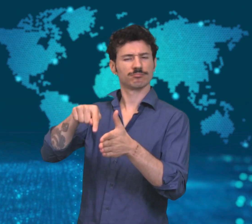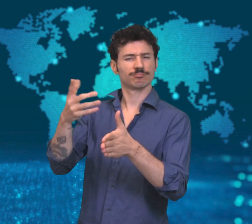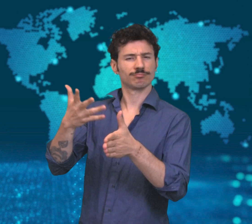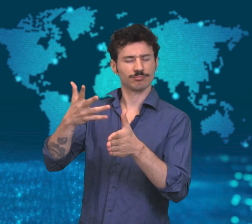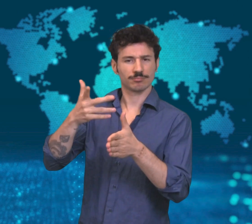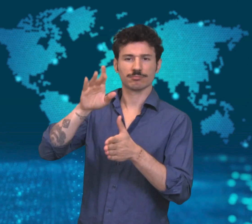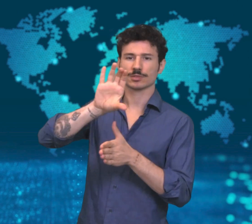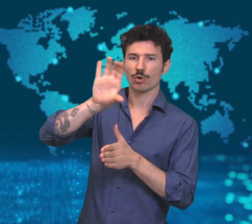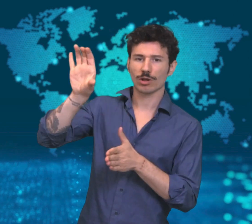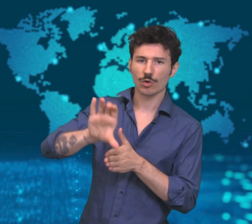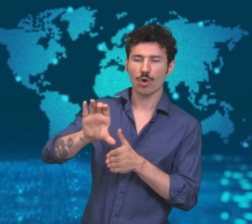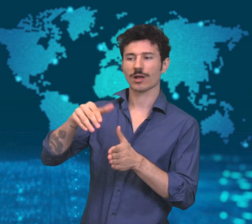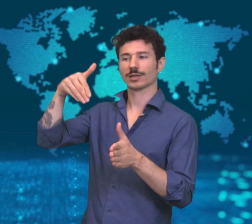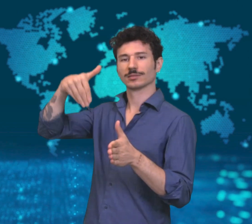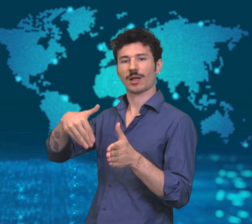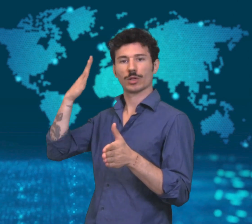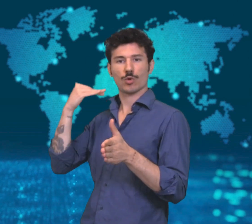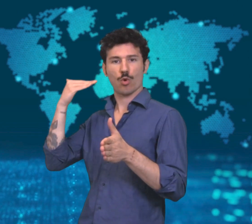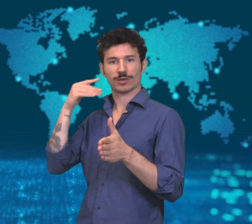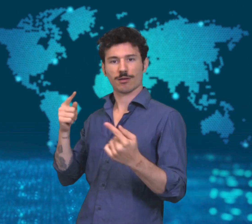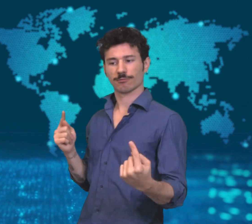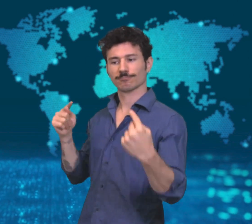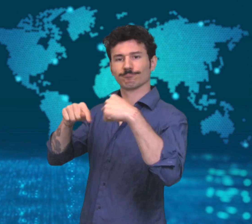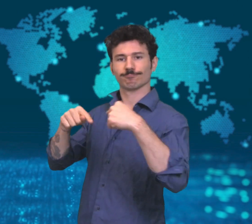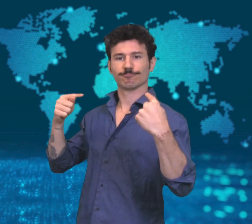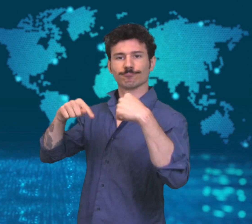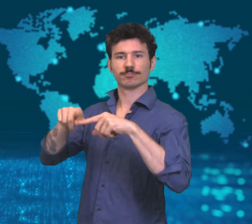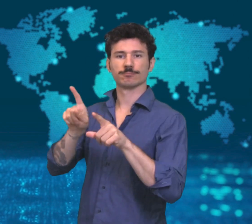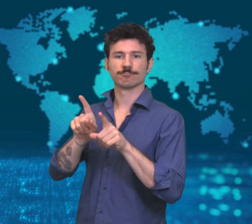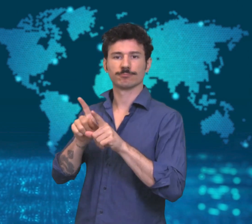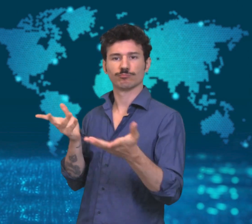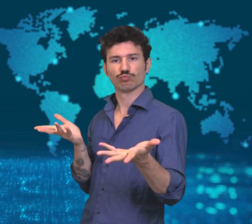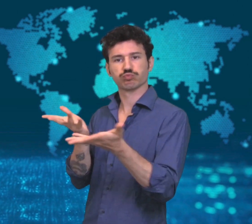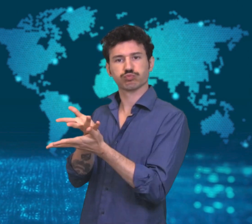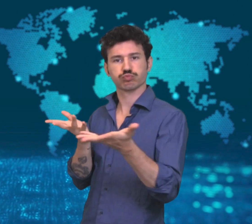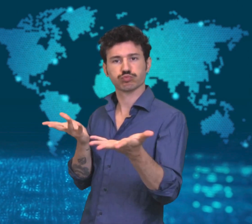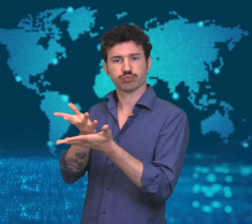which served as a communication center between